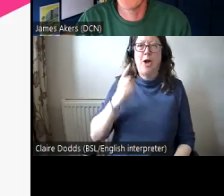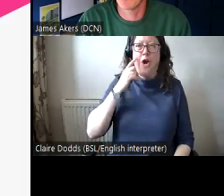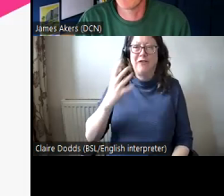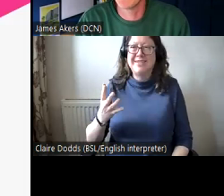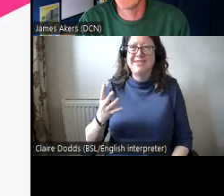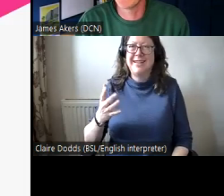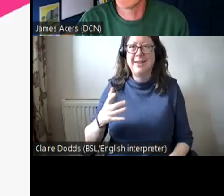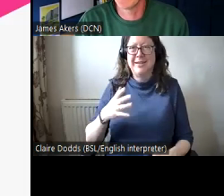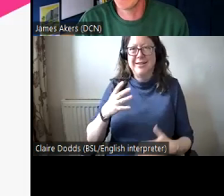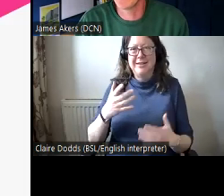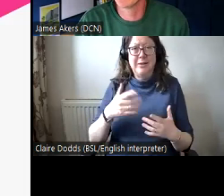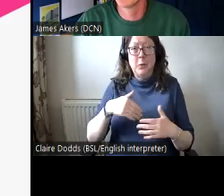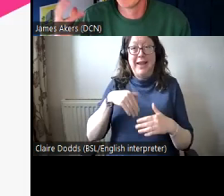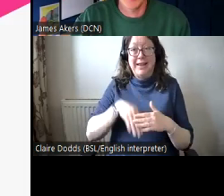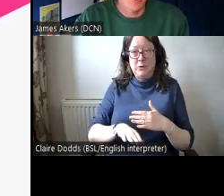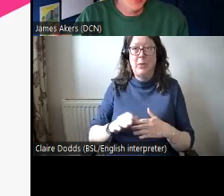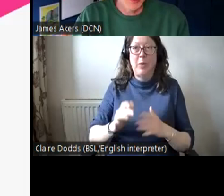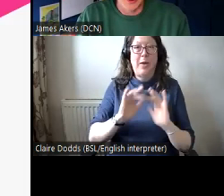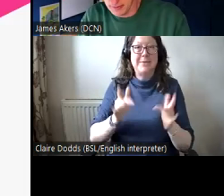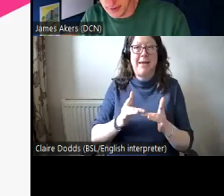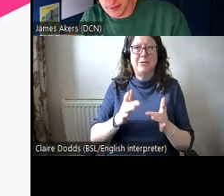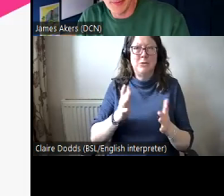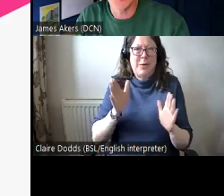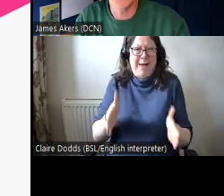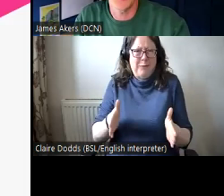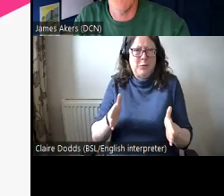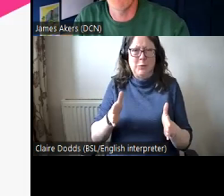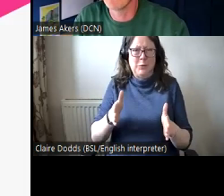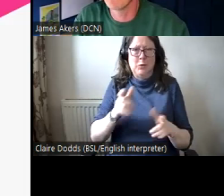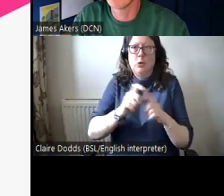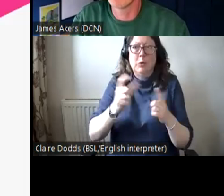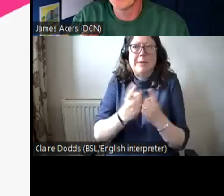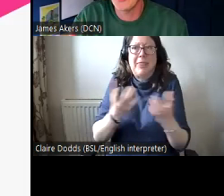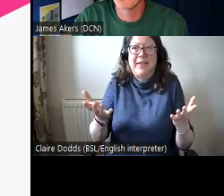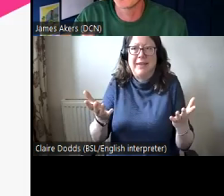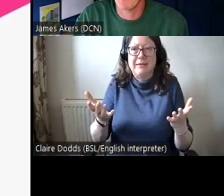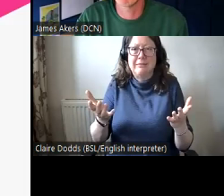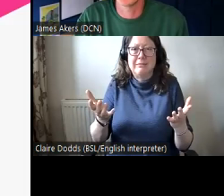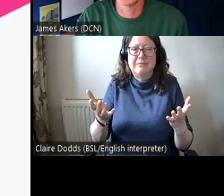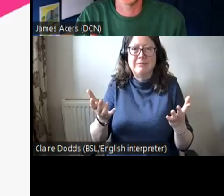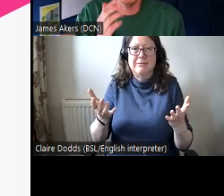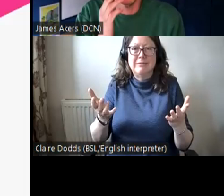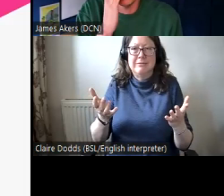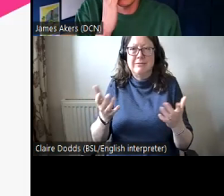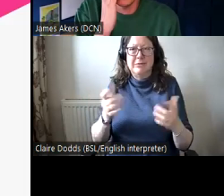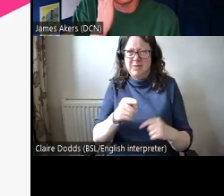That's what we're seeing to see these potential spam things.